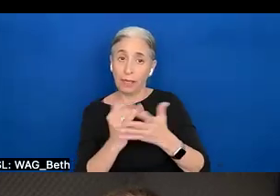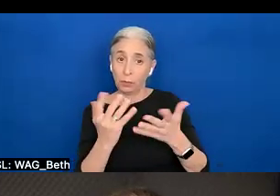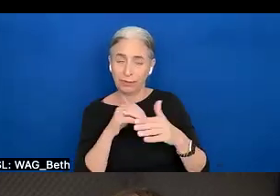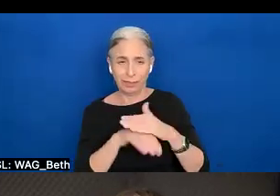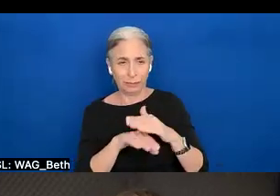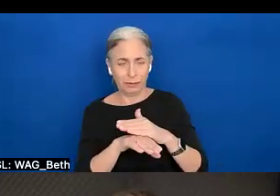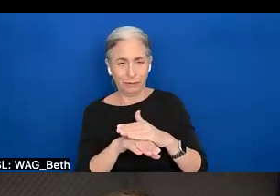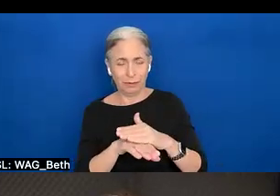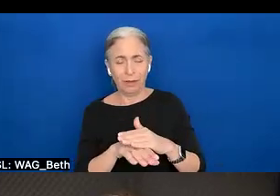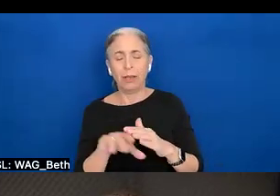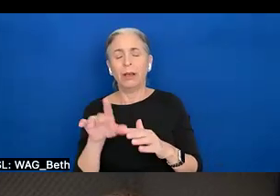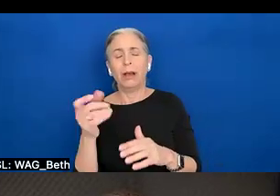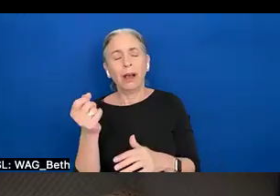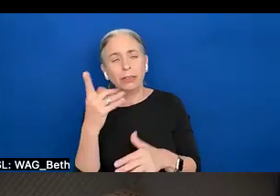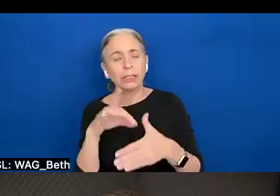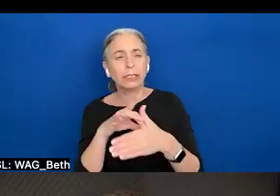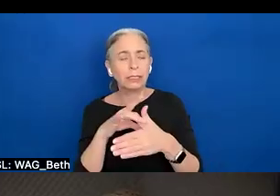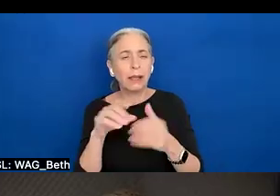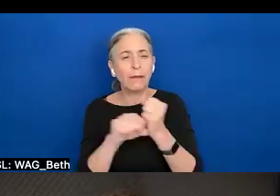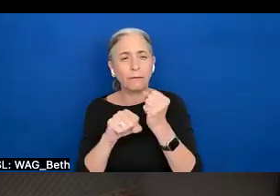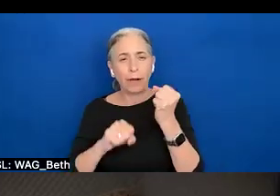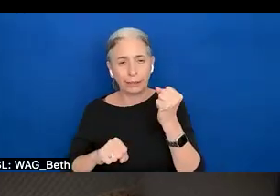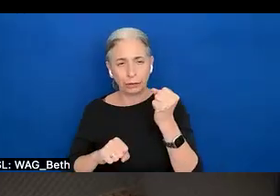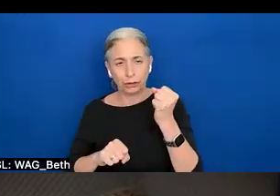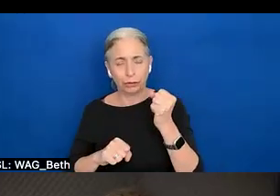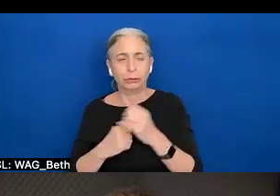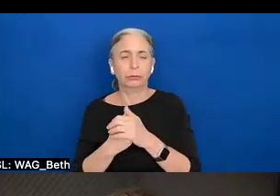it accessible, you should understand the content structure.